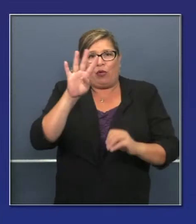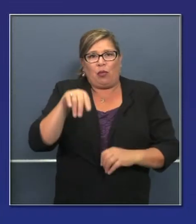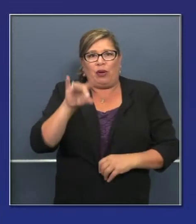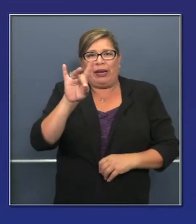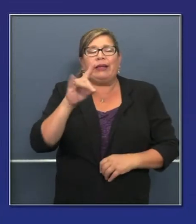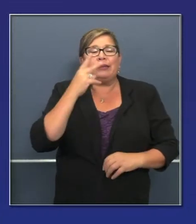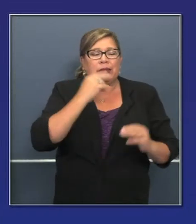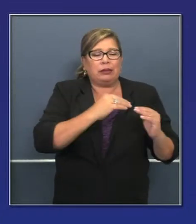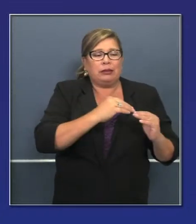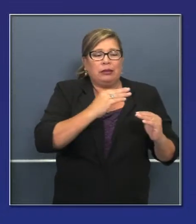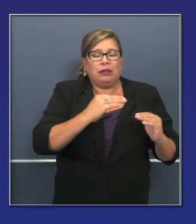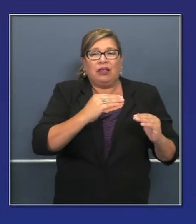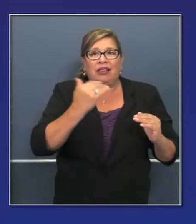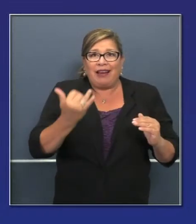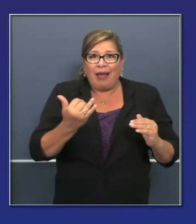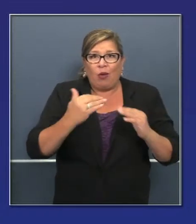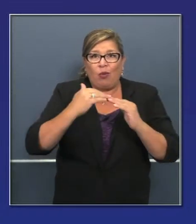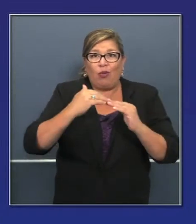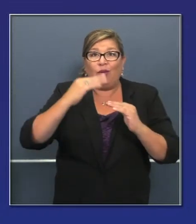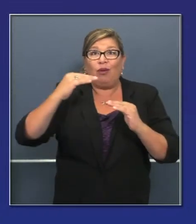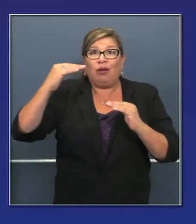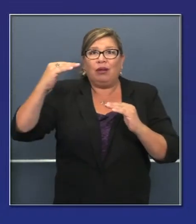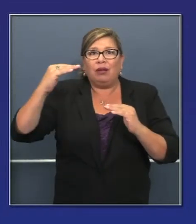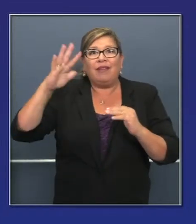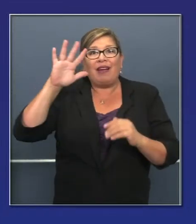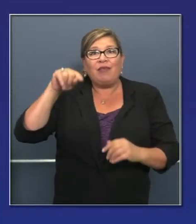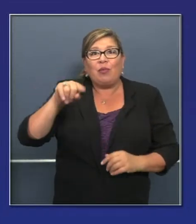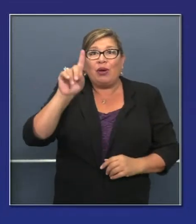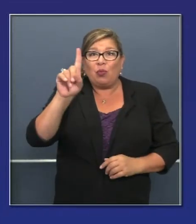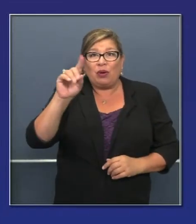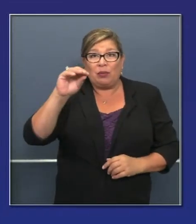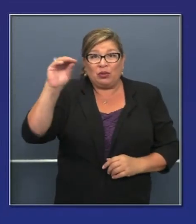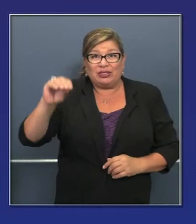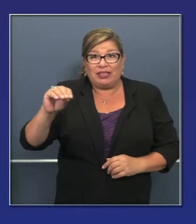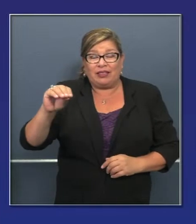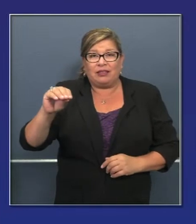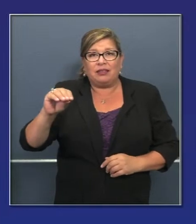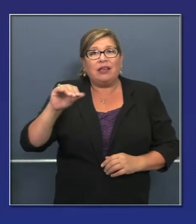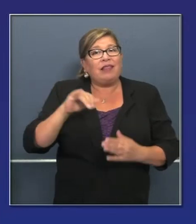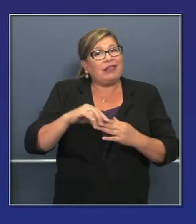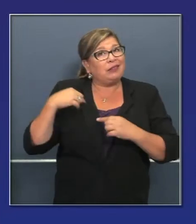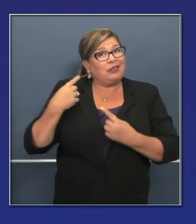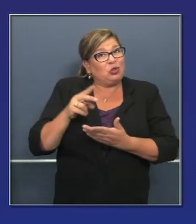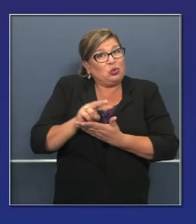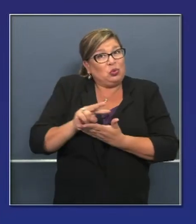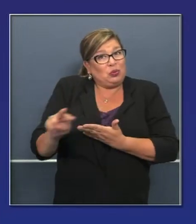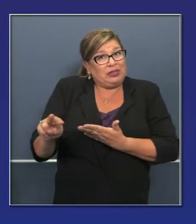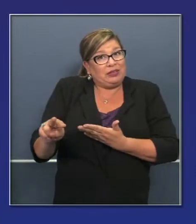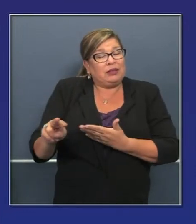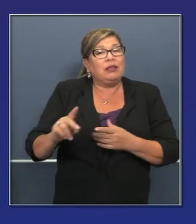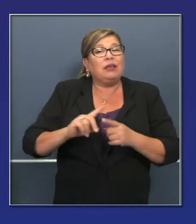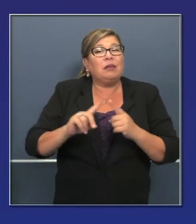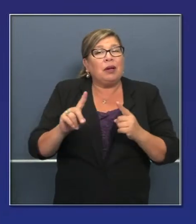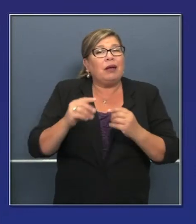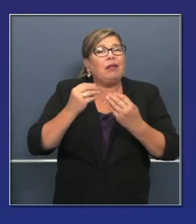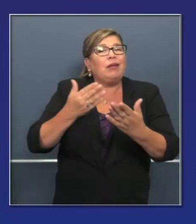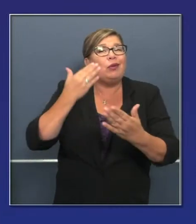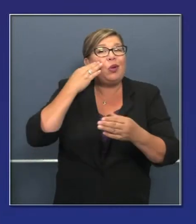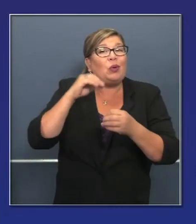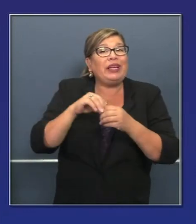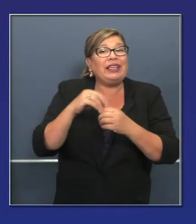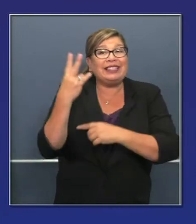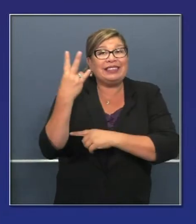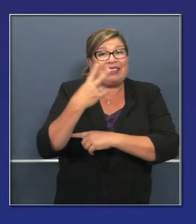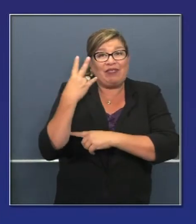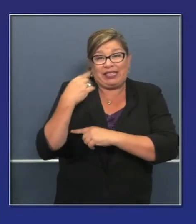a 5.1 percent that's the 14 day I caution though in the seven day positivity rate trend it's now up